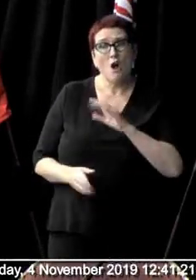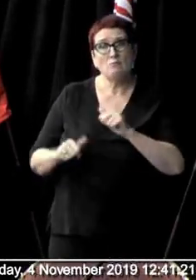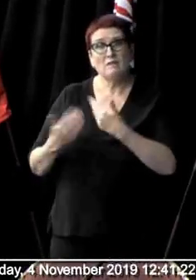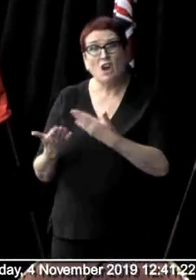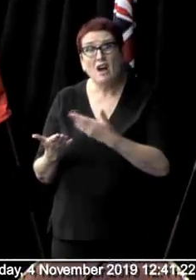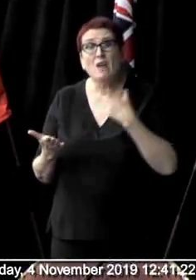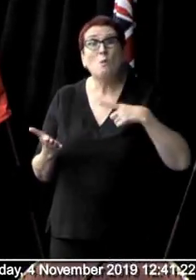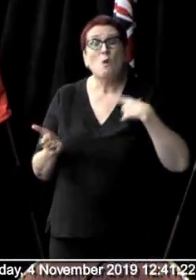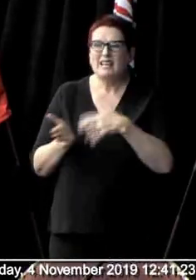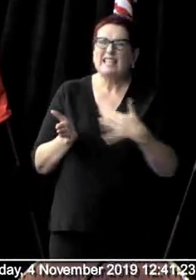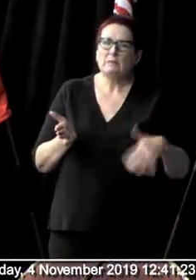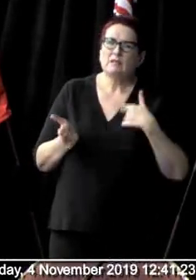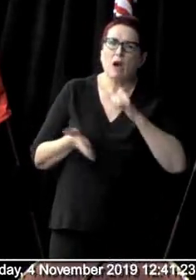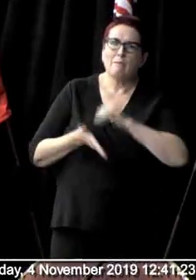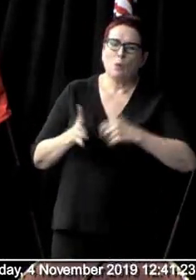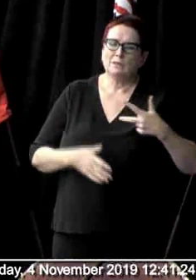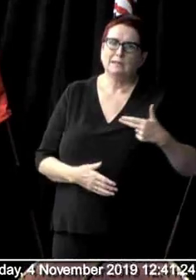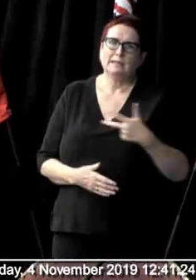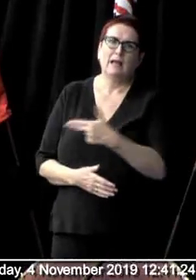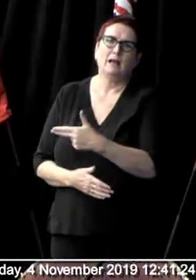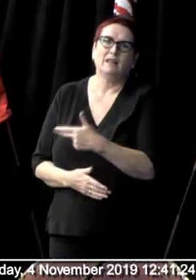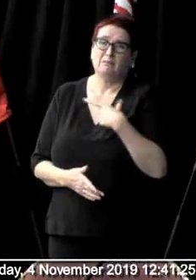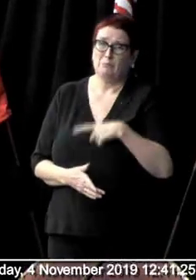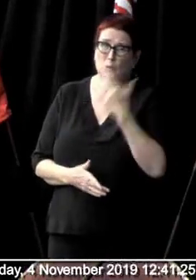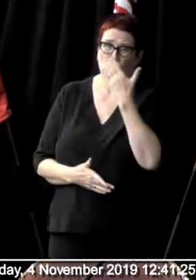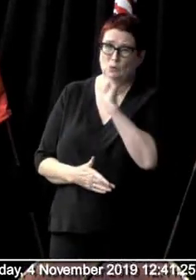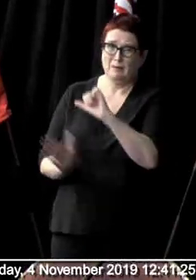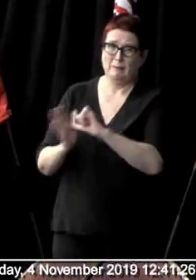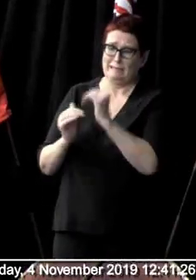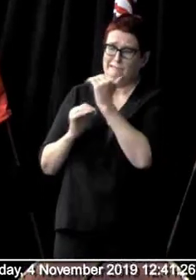scissors, schools only have a particular amount of money,